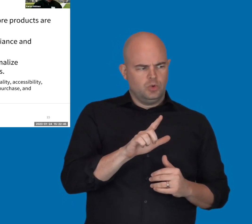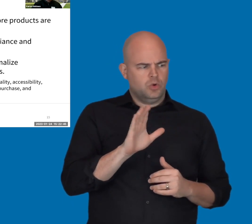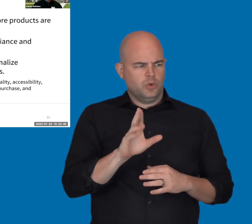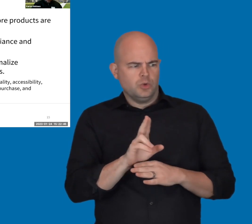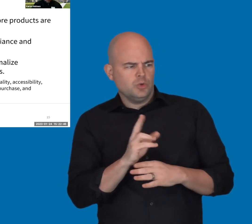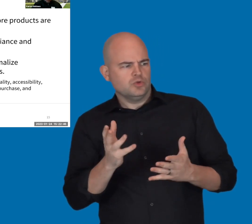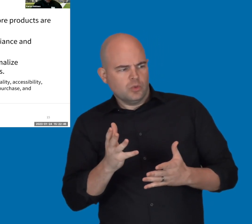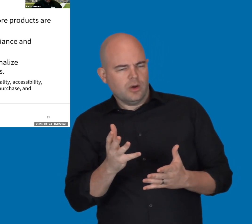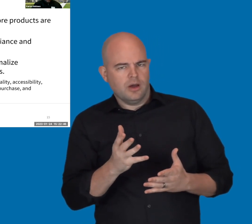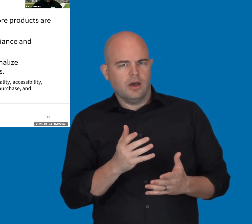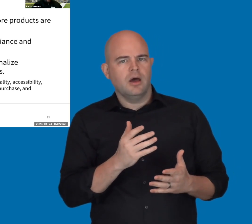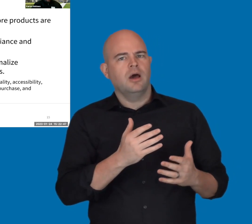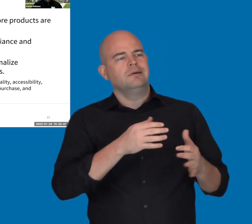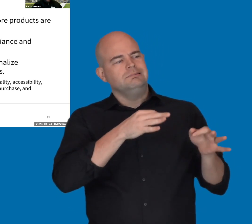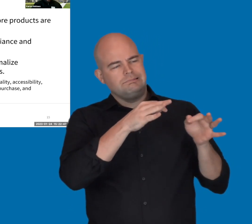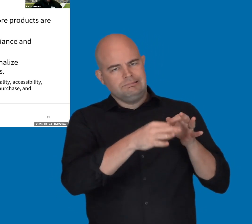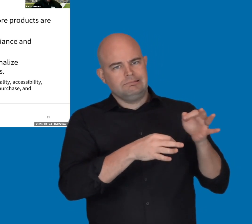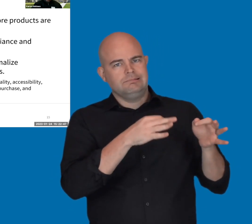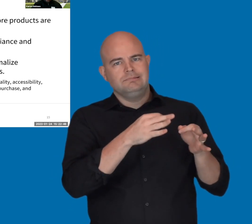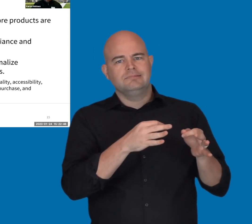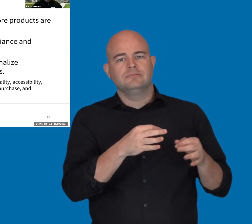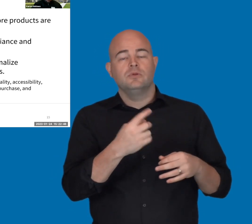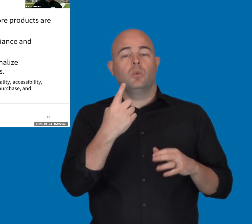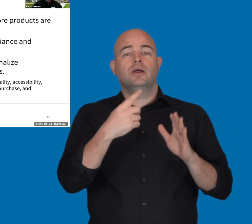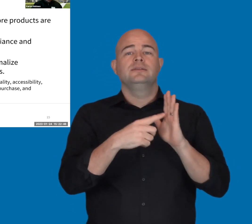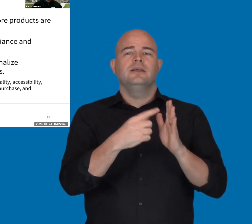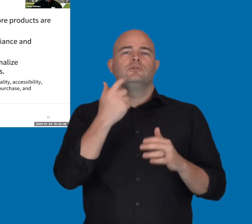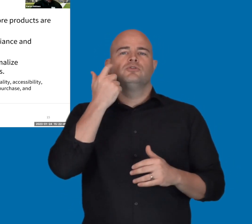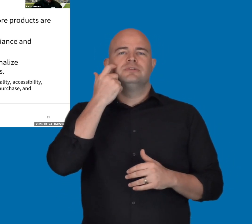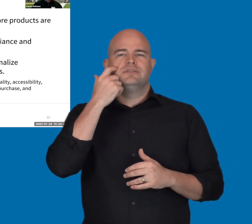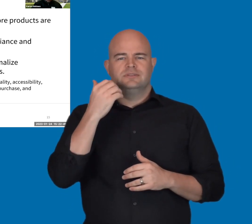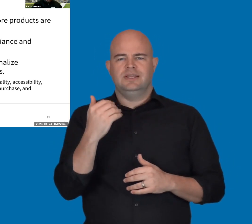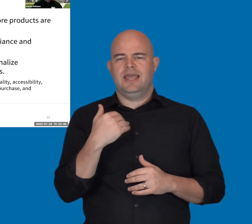than just looking at it as a requirement for some sort